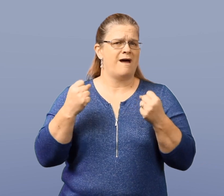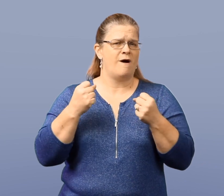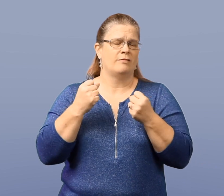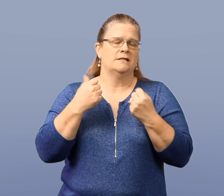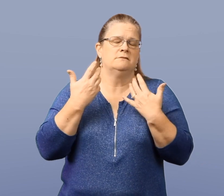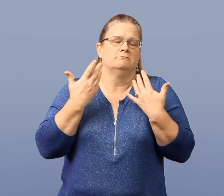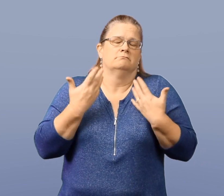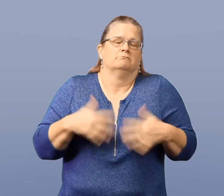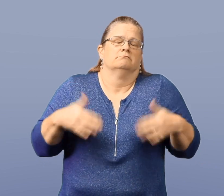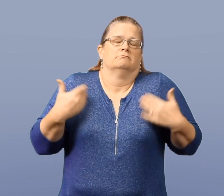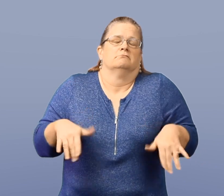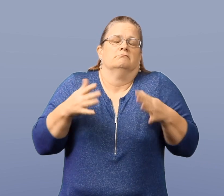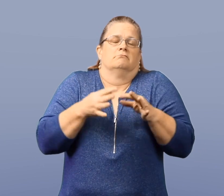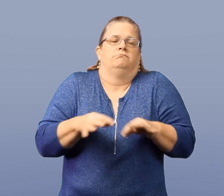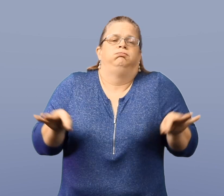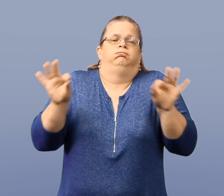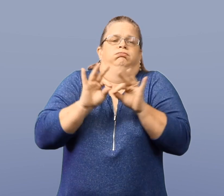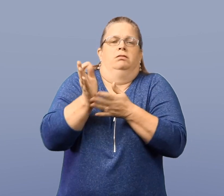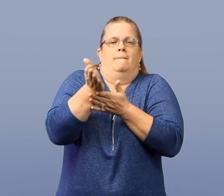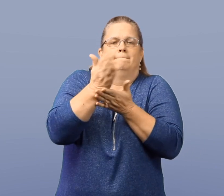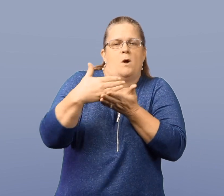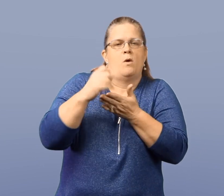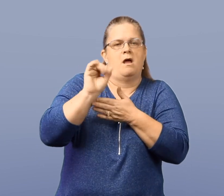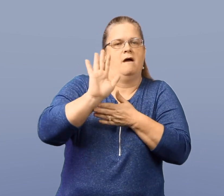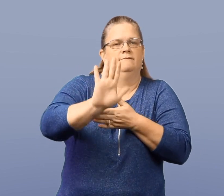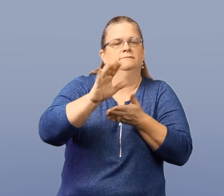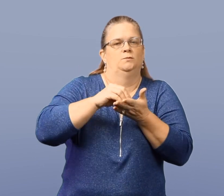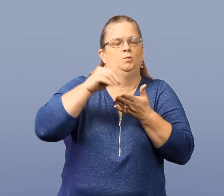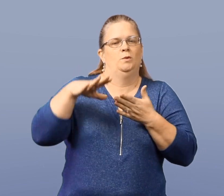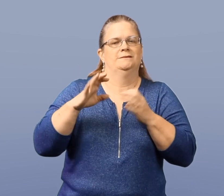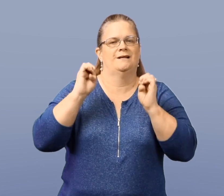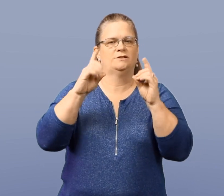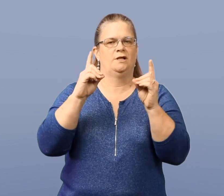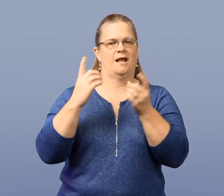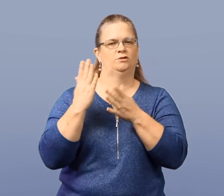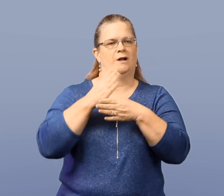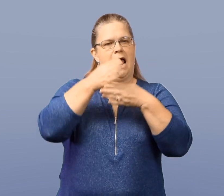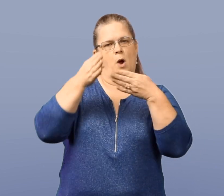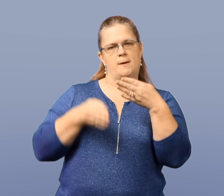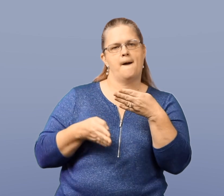and emotional health is an integral component of a student's educational outcomes.